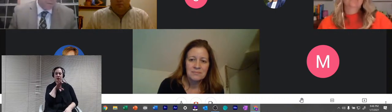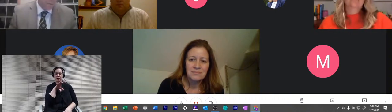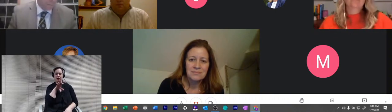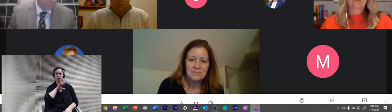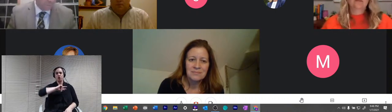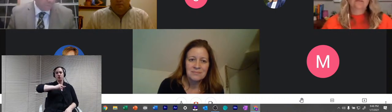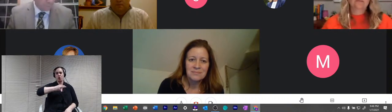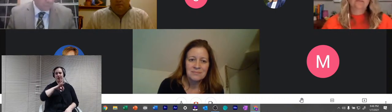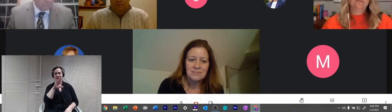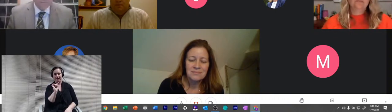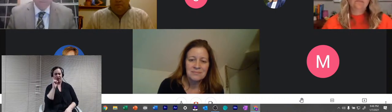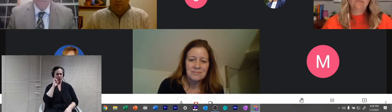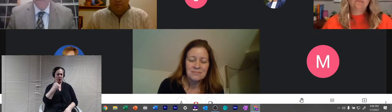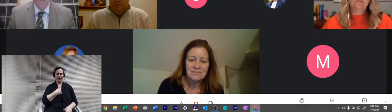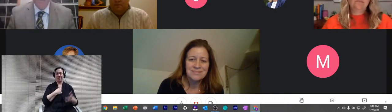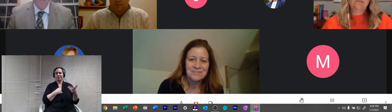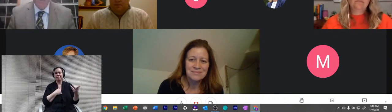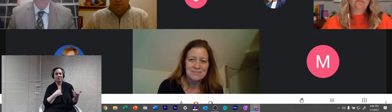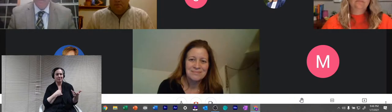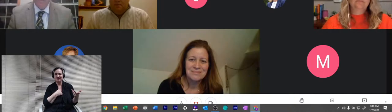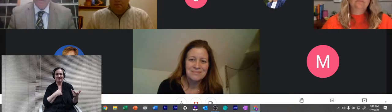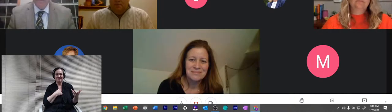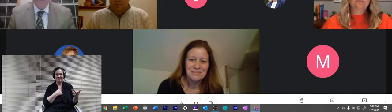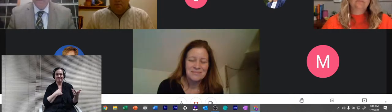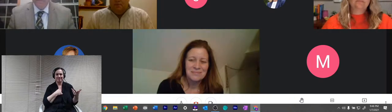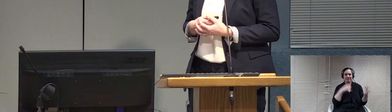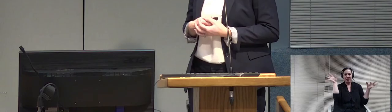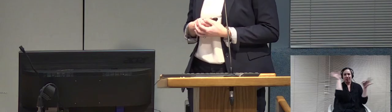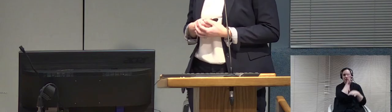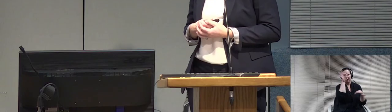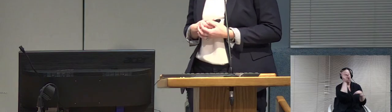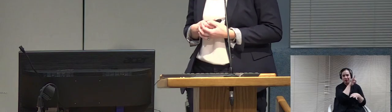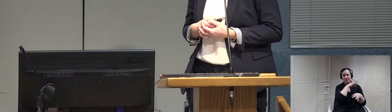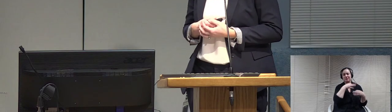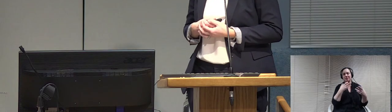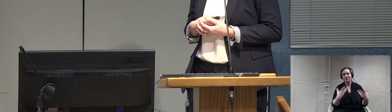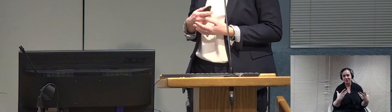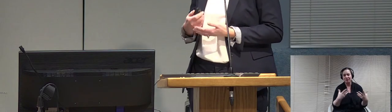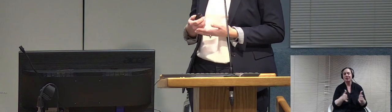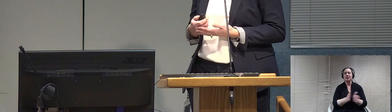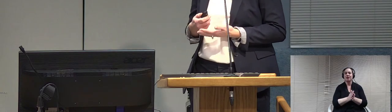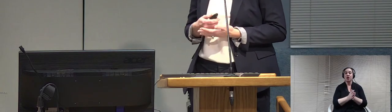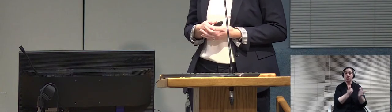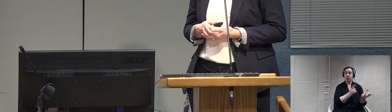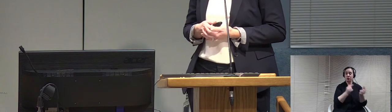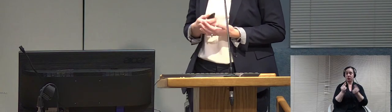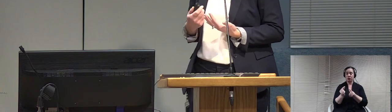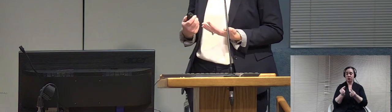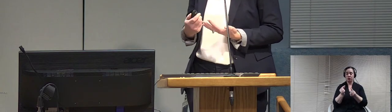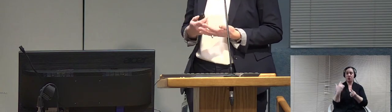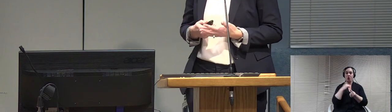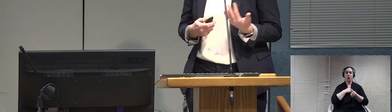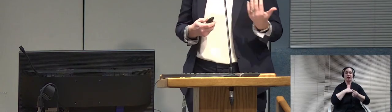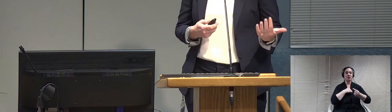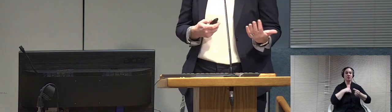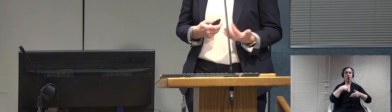that I didn't have a frame of reference. Christine. So great question and what we did next was we walked through it. Doctor